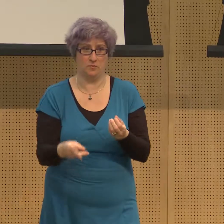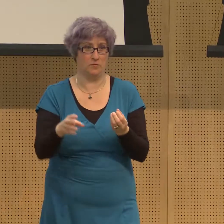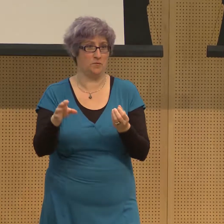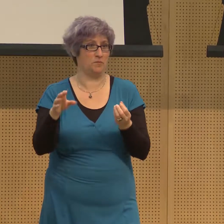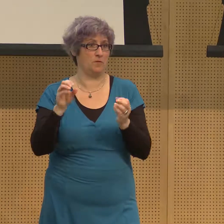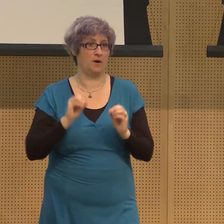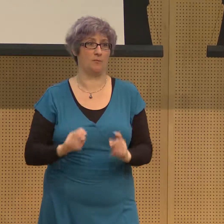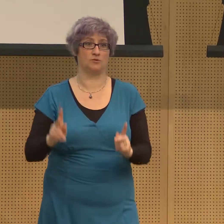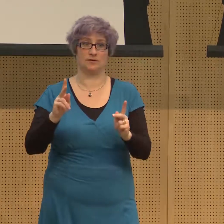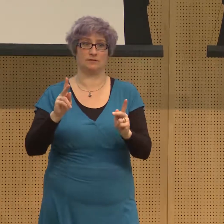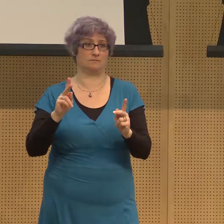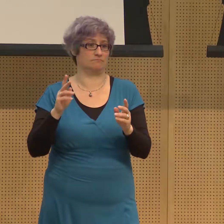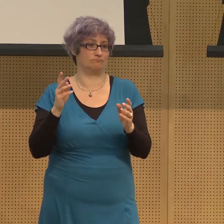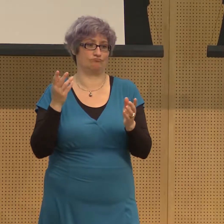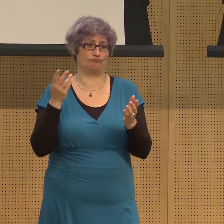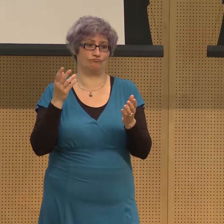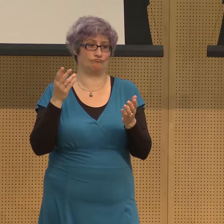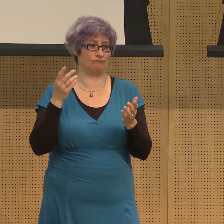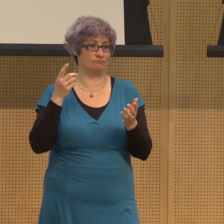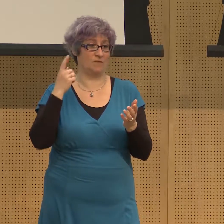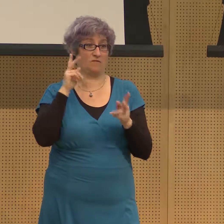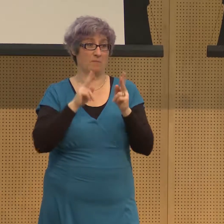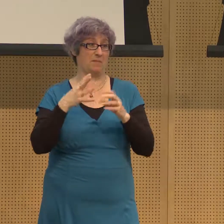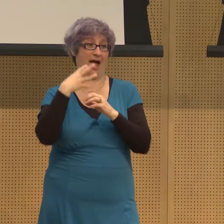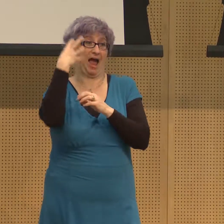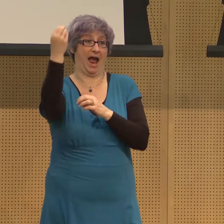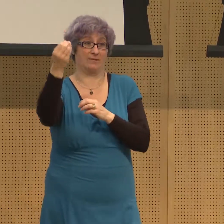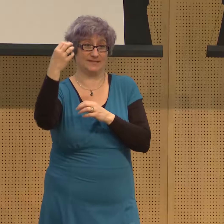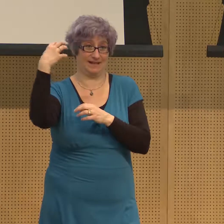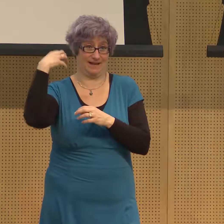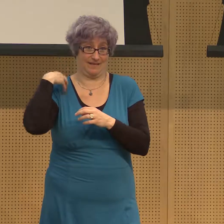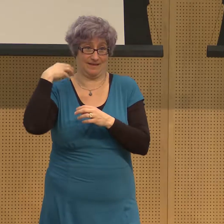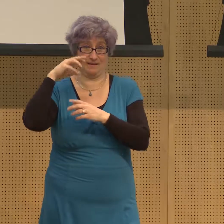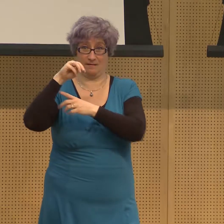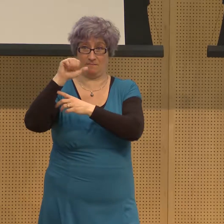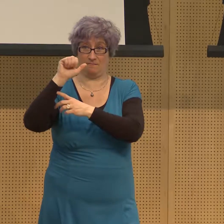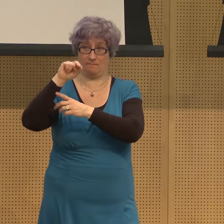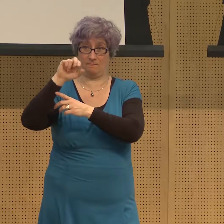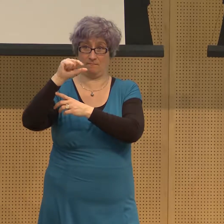but in Nicaragua, these were the few opportunities.